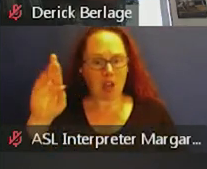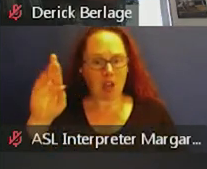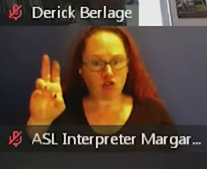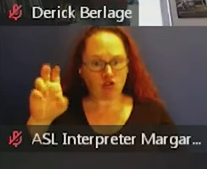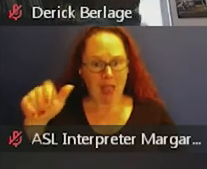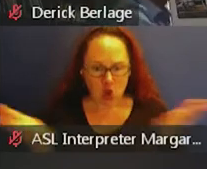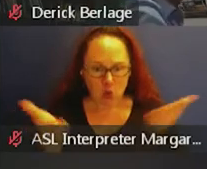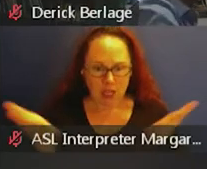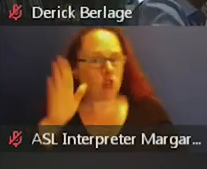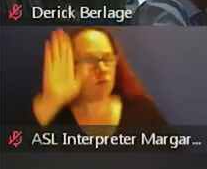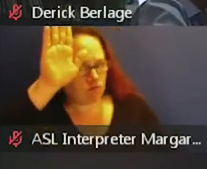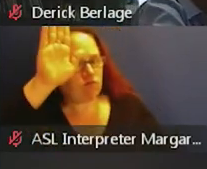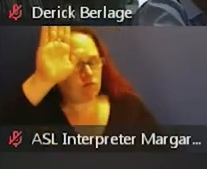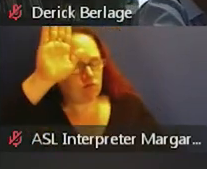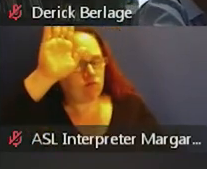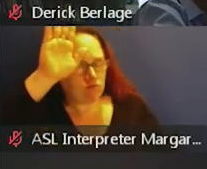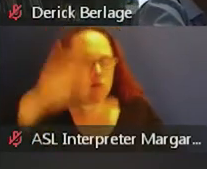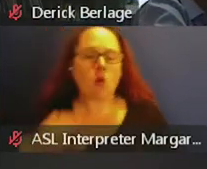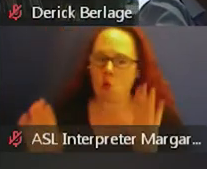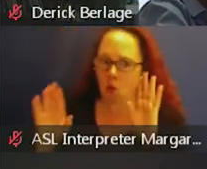Present. Okay. Wonderful. And